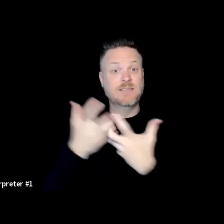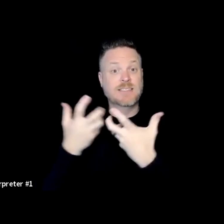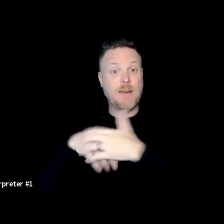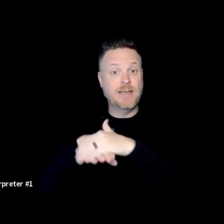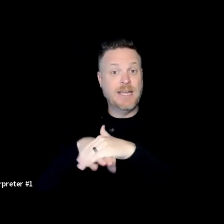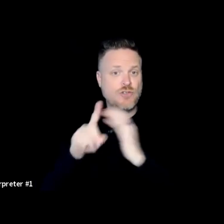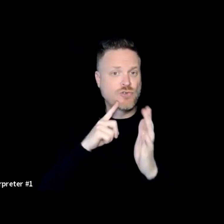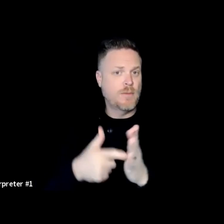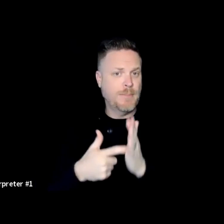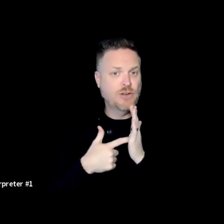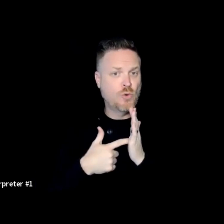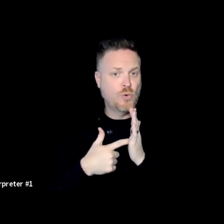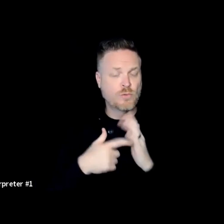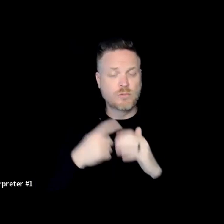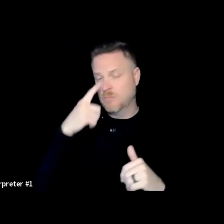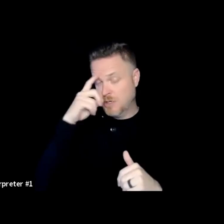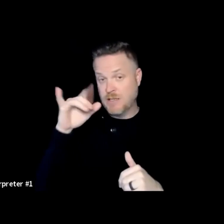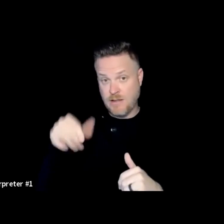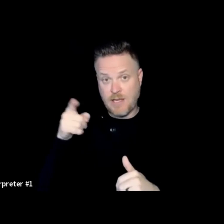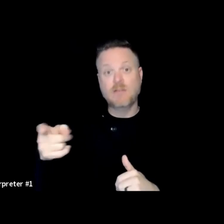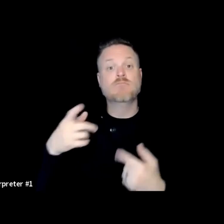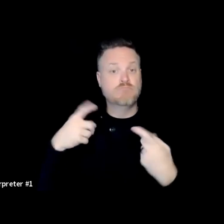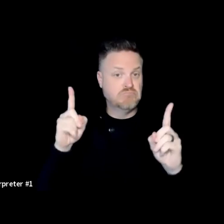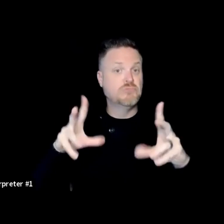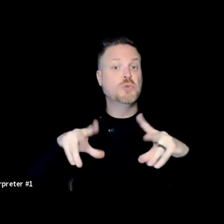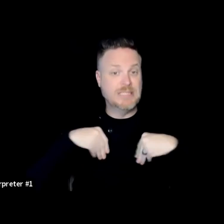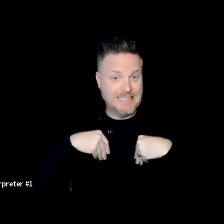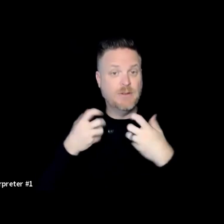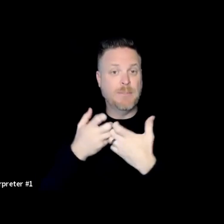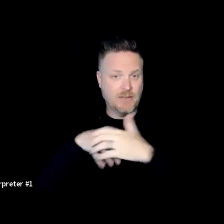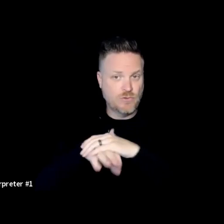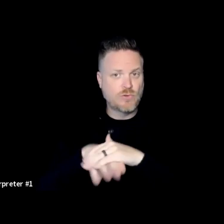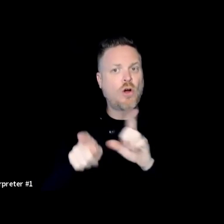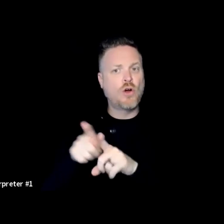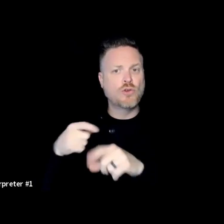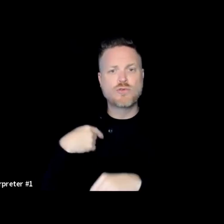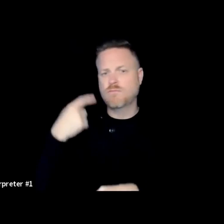As a result, he is receiving them. I also believe that there is a true